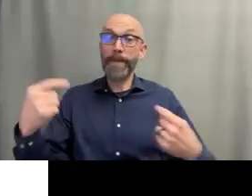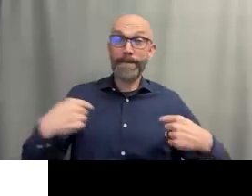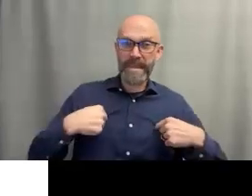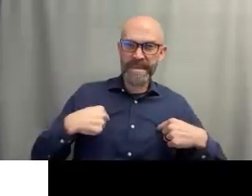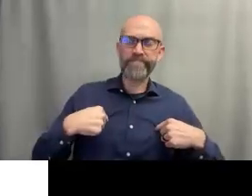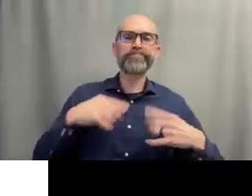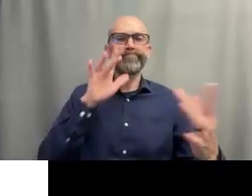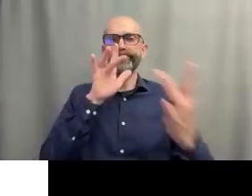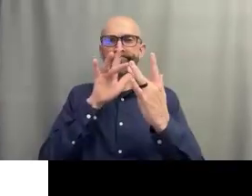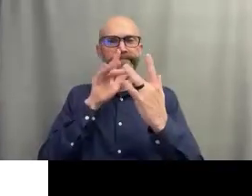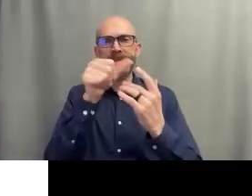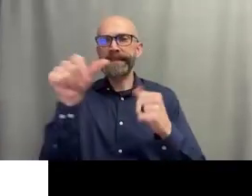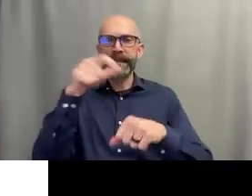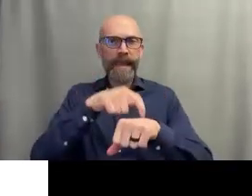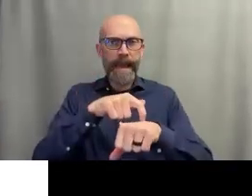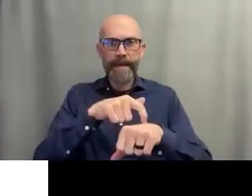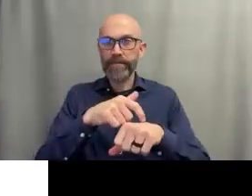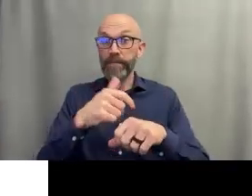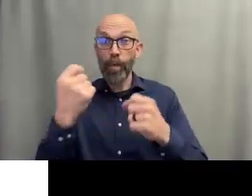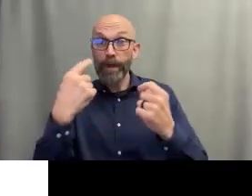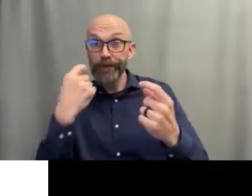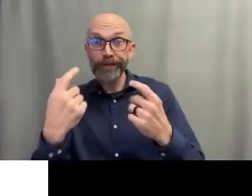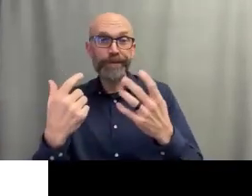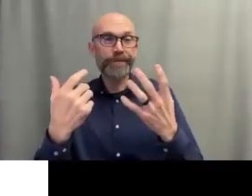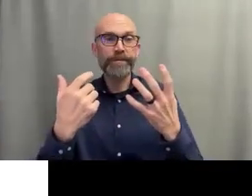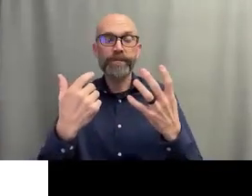that you have any, just anything that you think of.